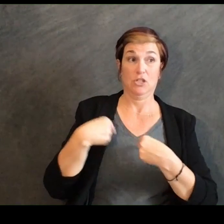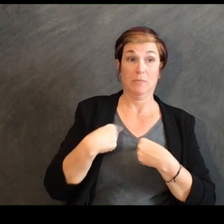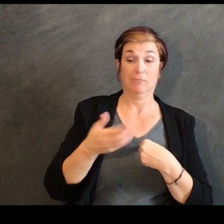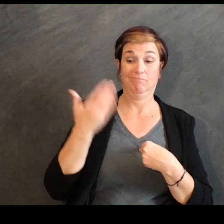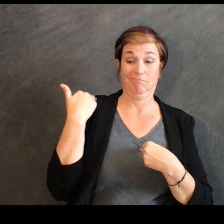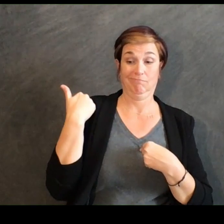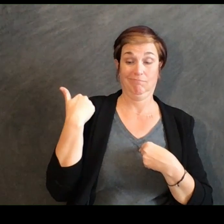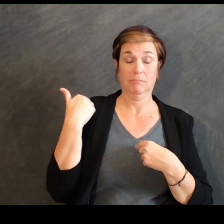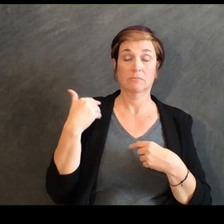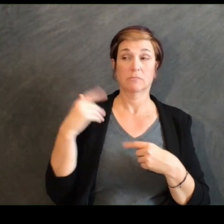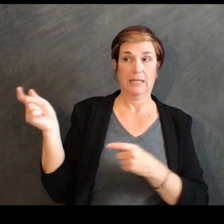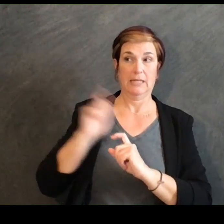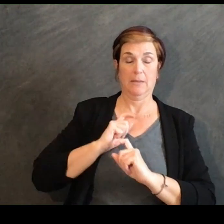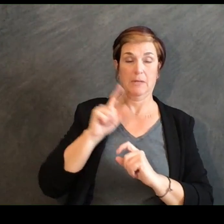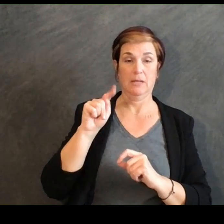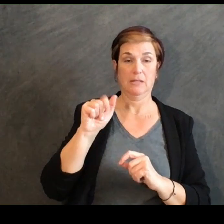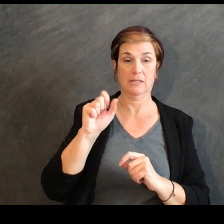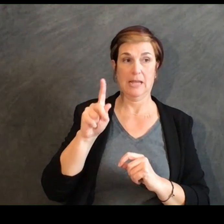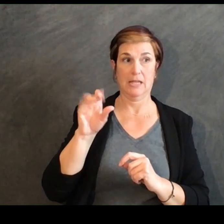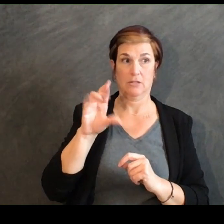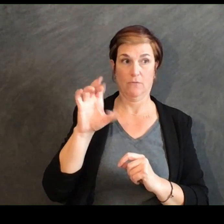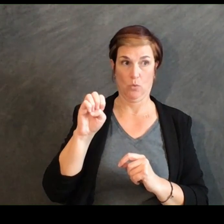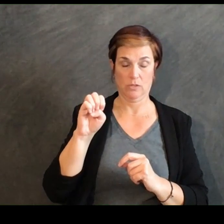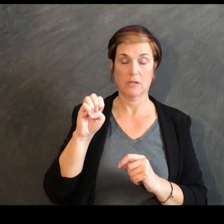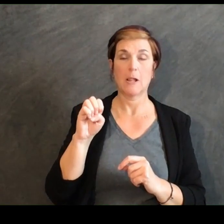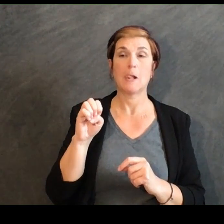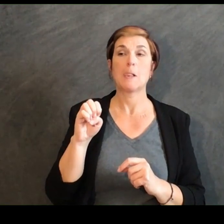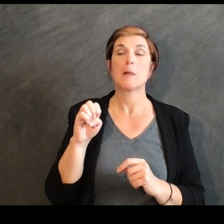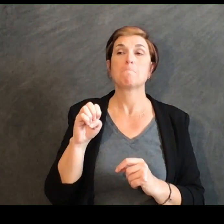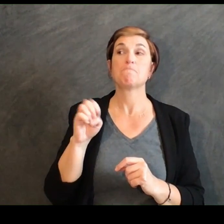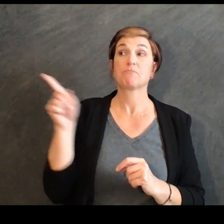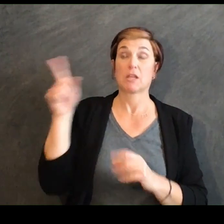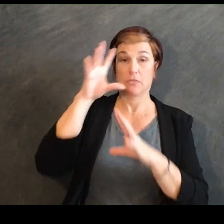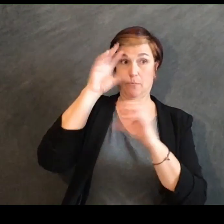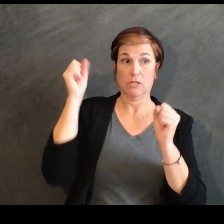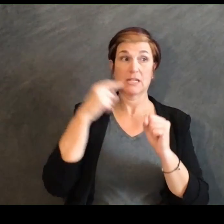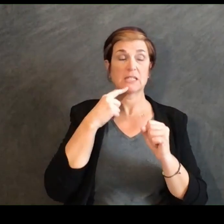town was open up tests all across the country